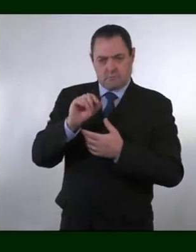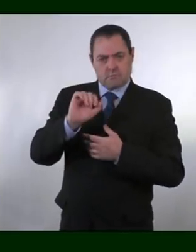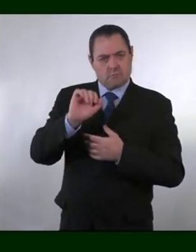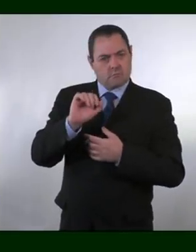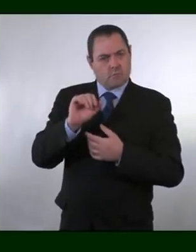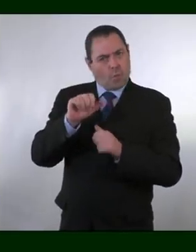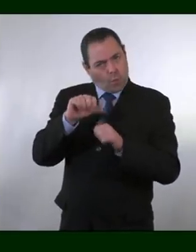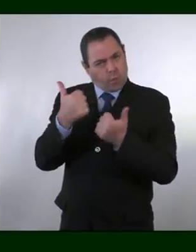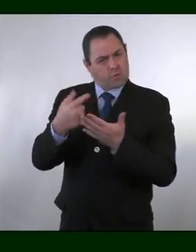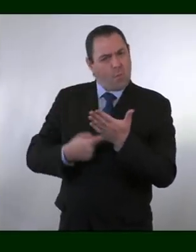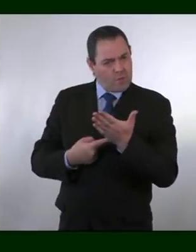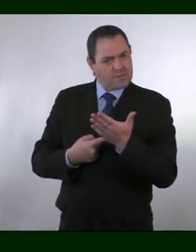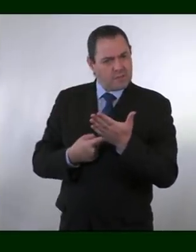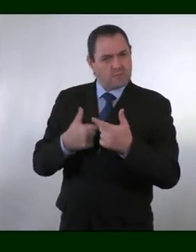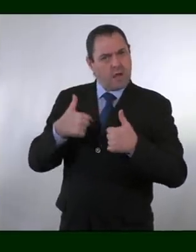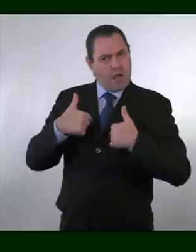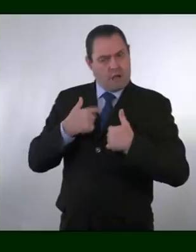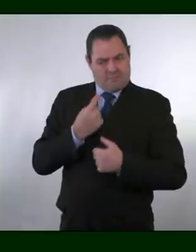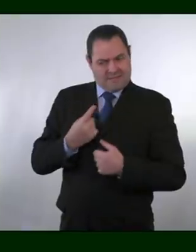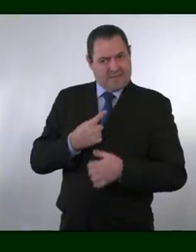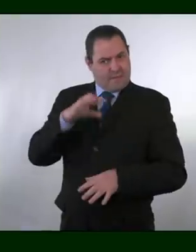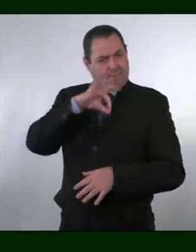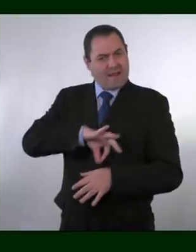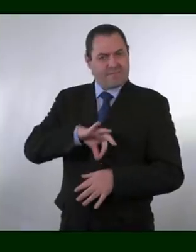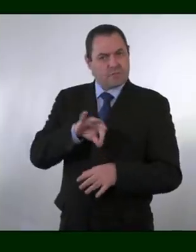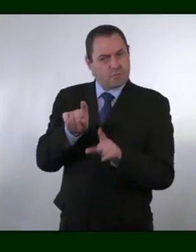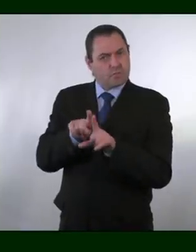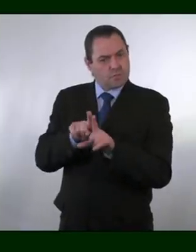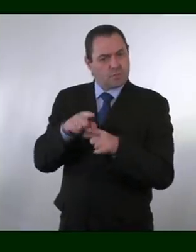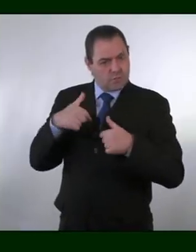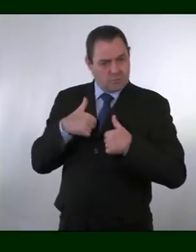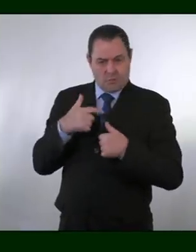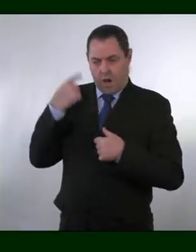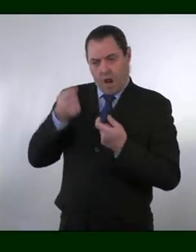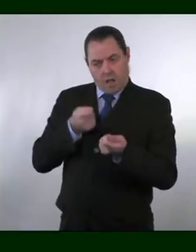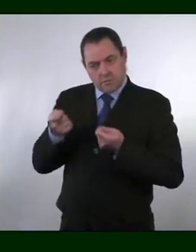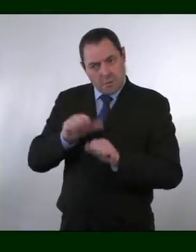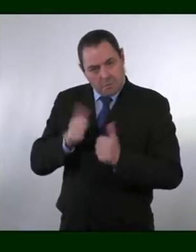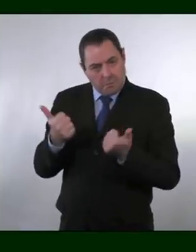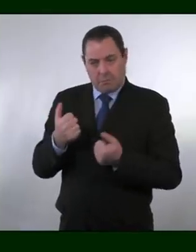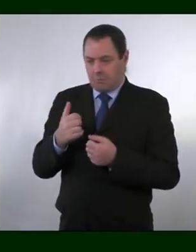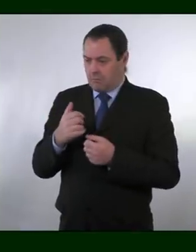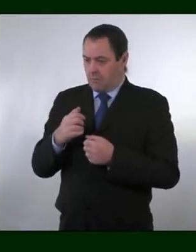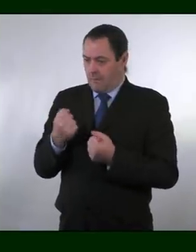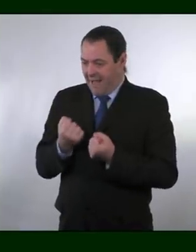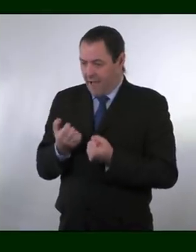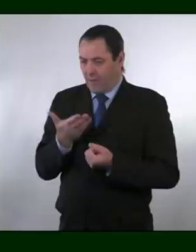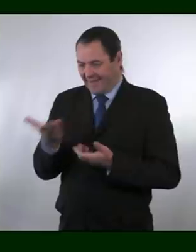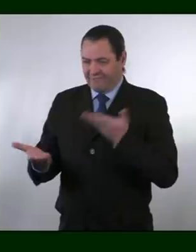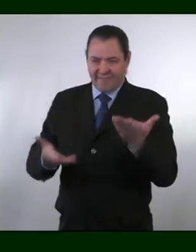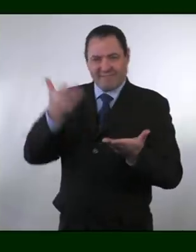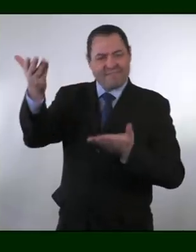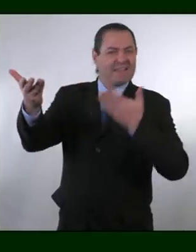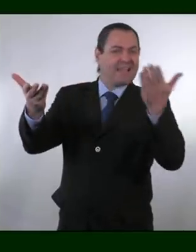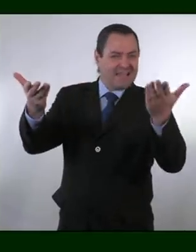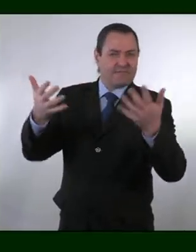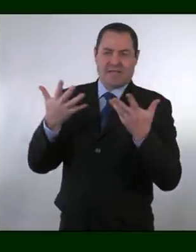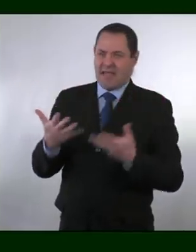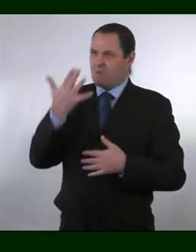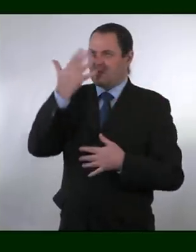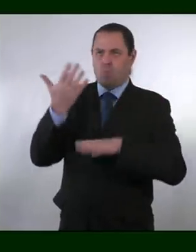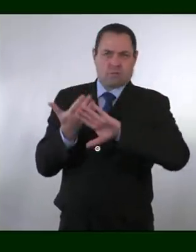myself personally benefited when I was running London, into a mission to break up the UK. That,